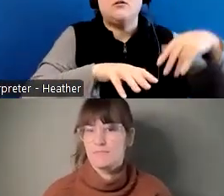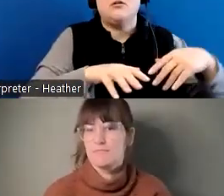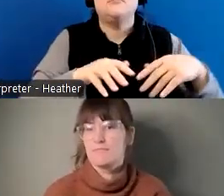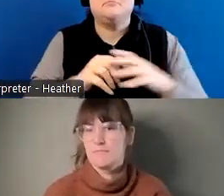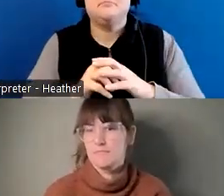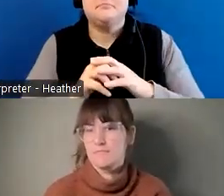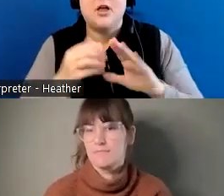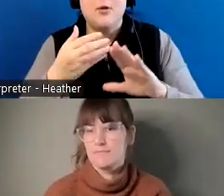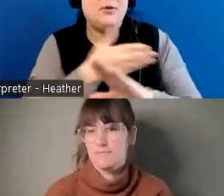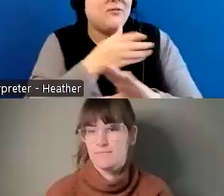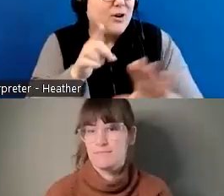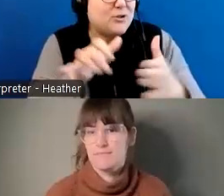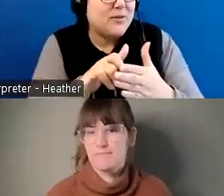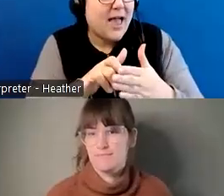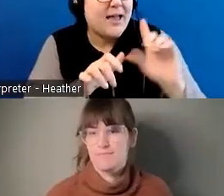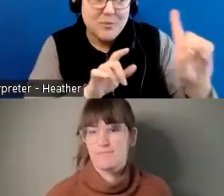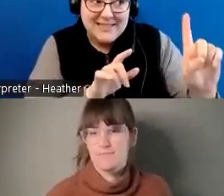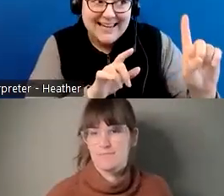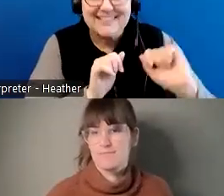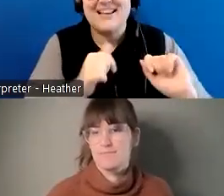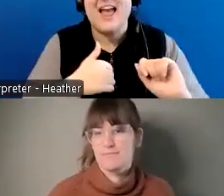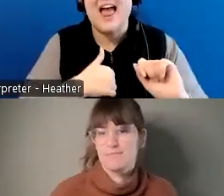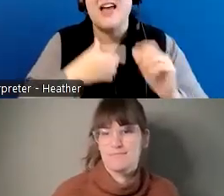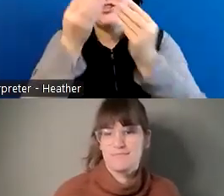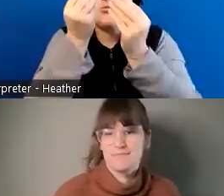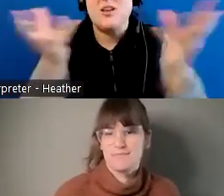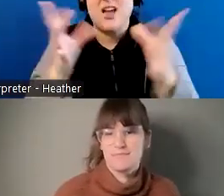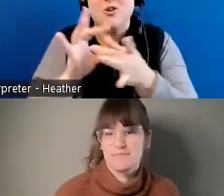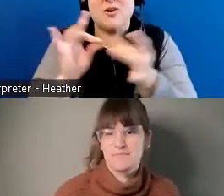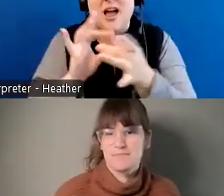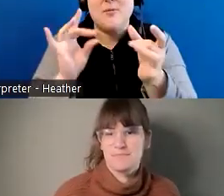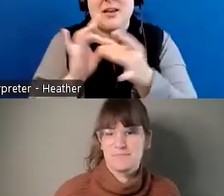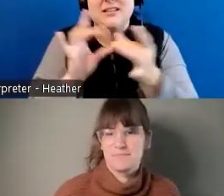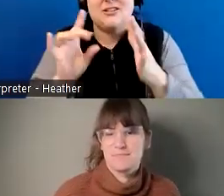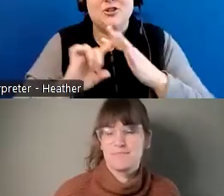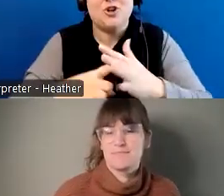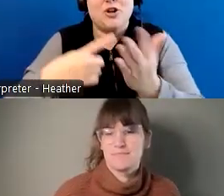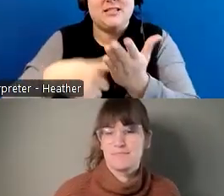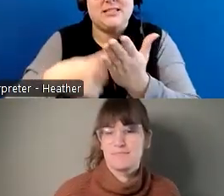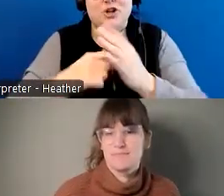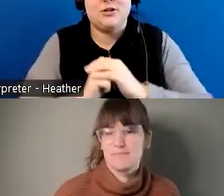your questions. I want to just make a couple comments sort of to to start discussion and and